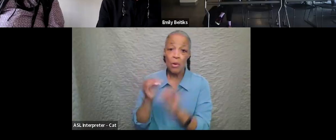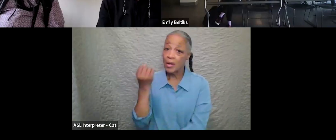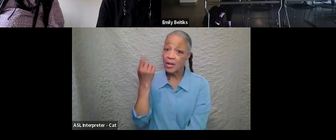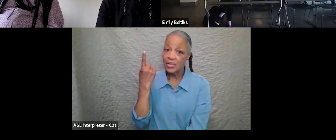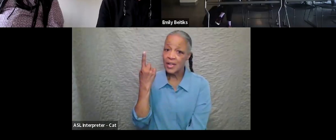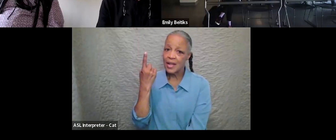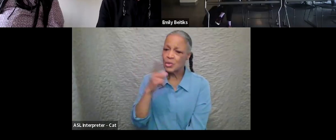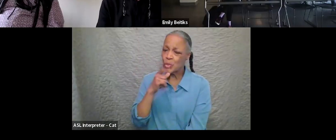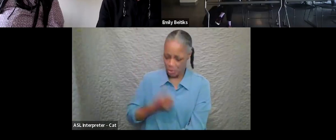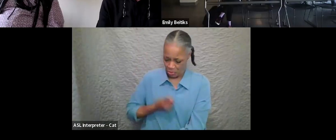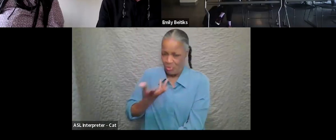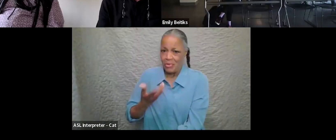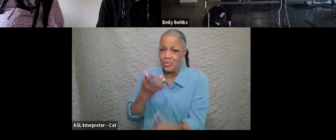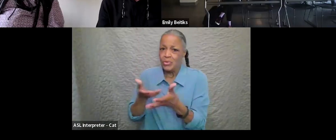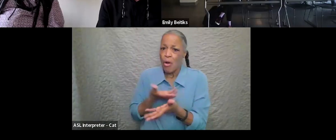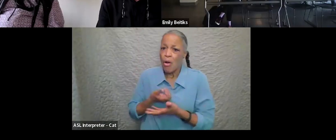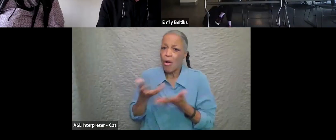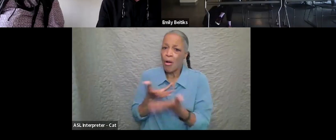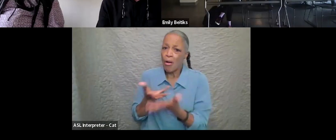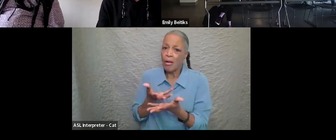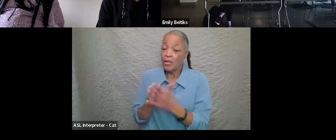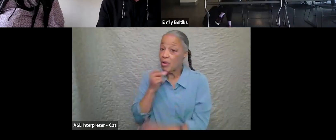You don't really understand unless you've been through it.